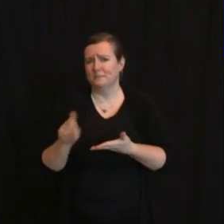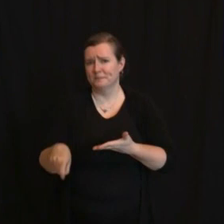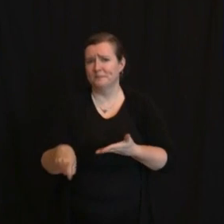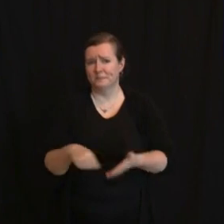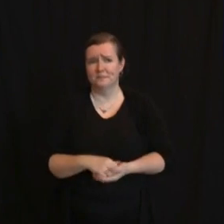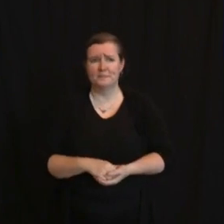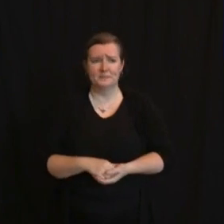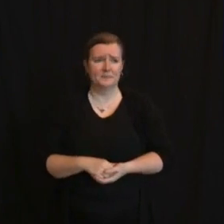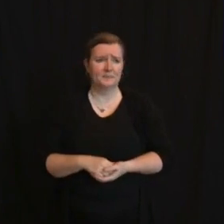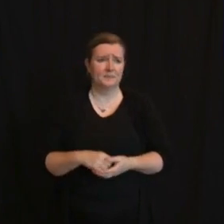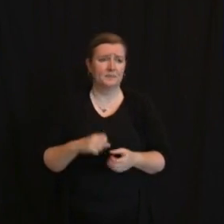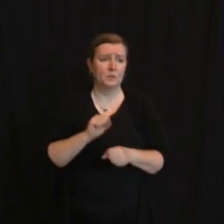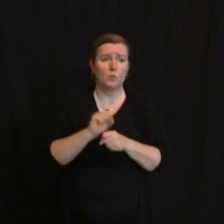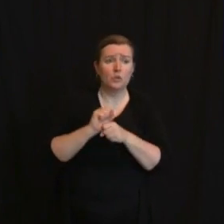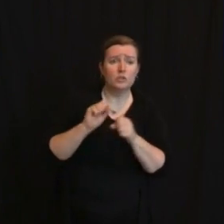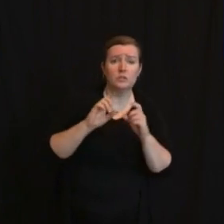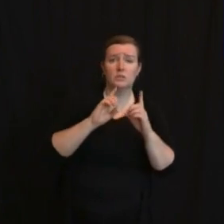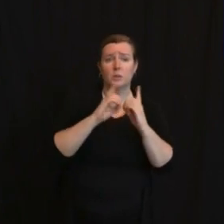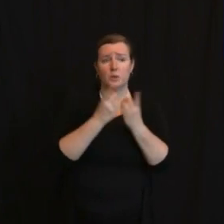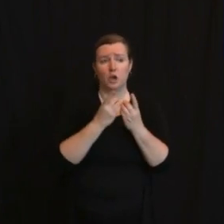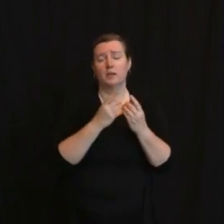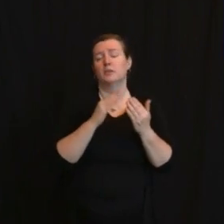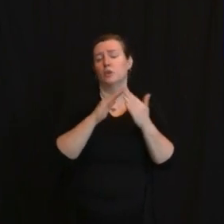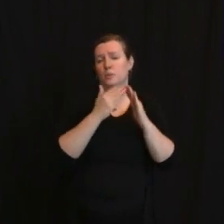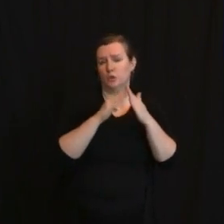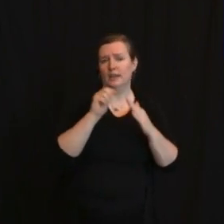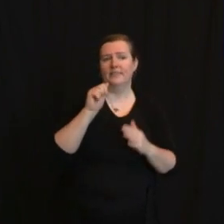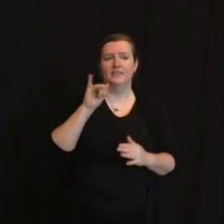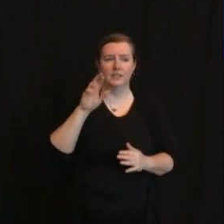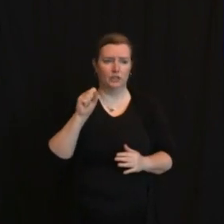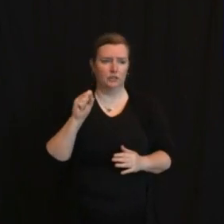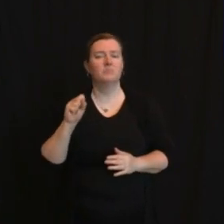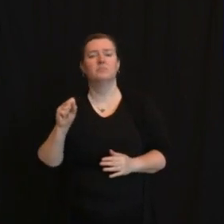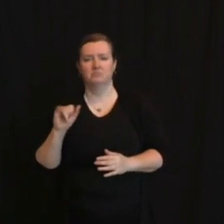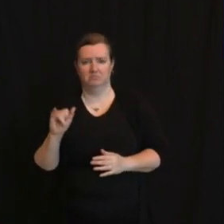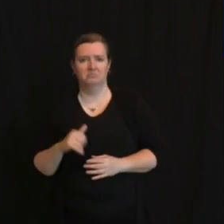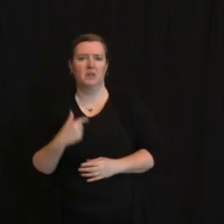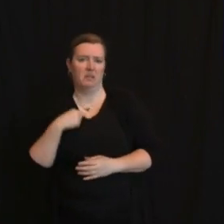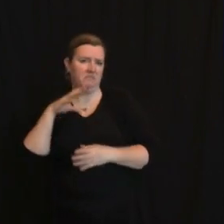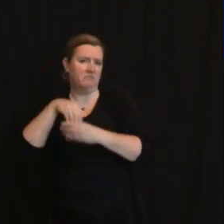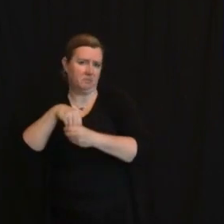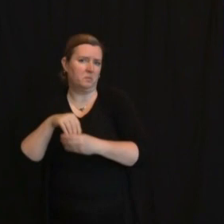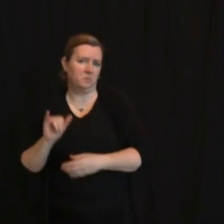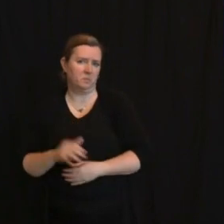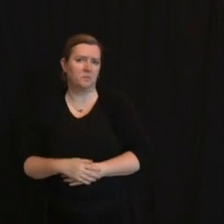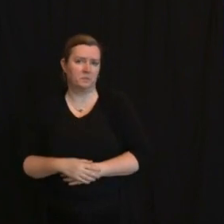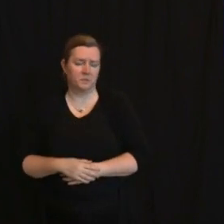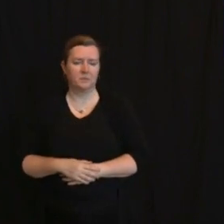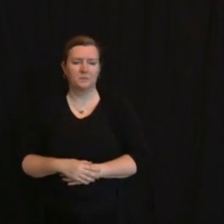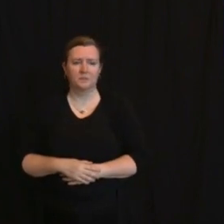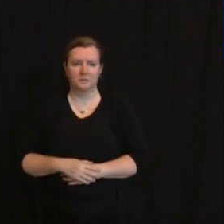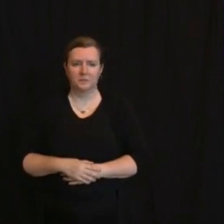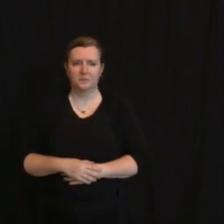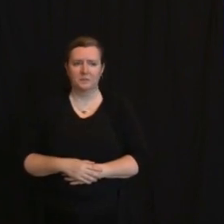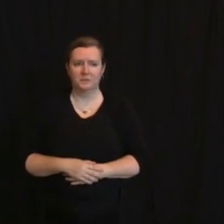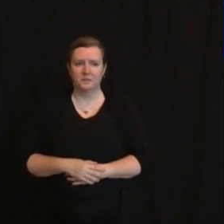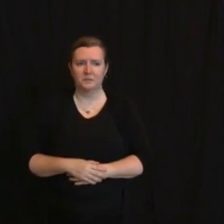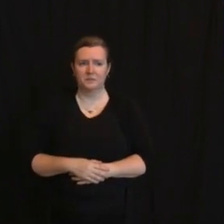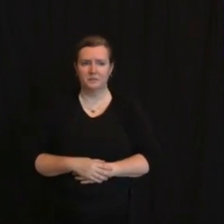CONTRIBUTING TO THE SOLUTIONS, ESPECIALLY FOR OUR MORE DISADVANTAGED COMMUNITIES THROUGH OUR WORK AT THE DEPARTMENT OF COMMUNITY